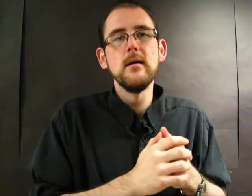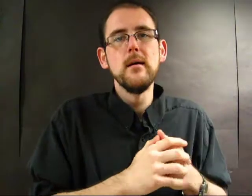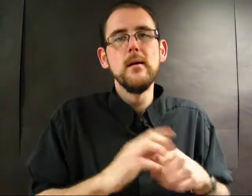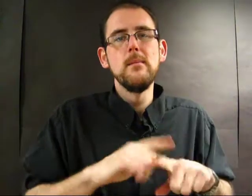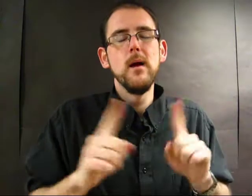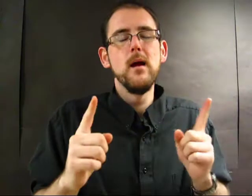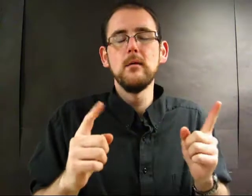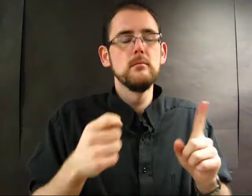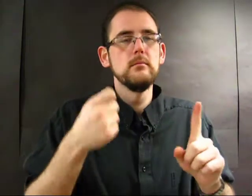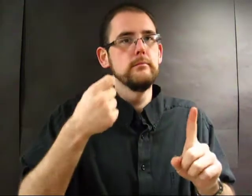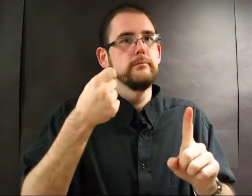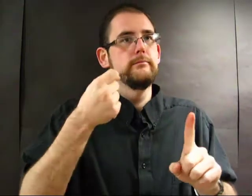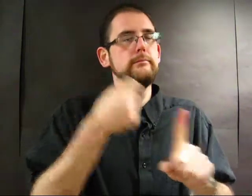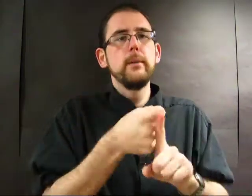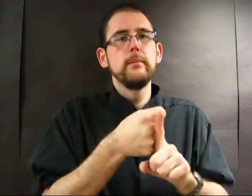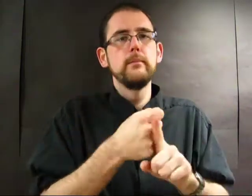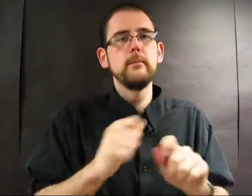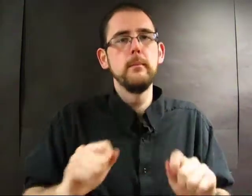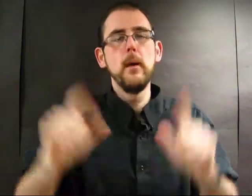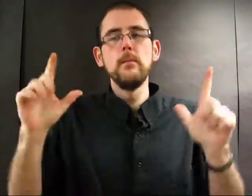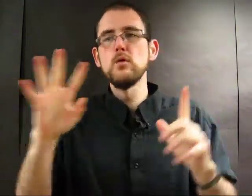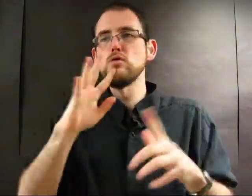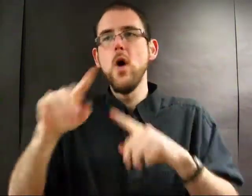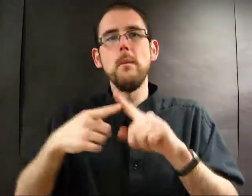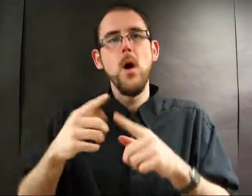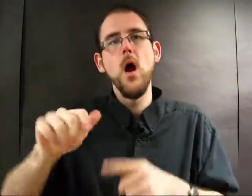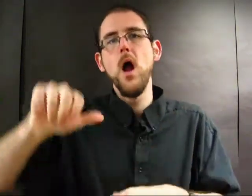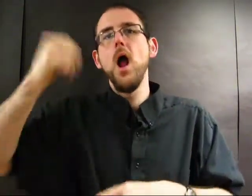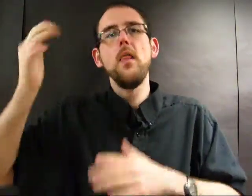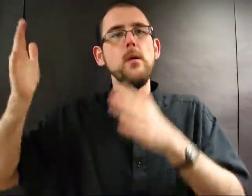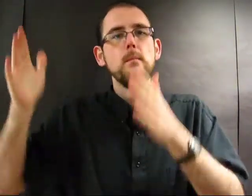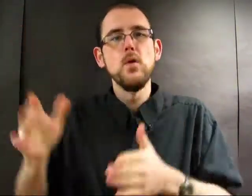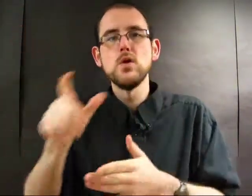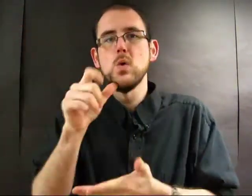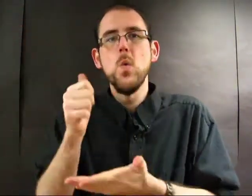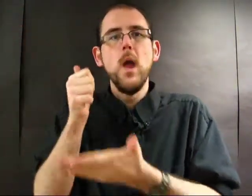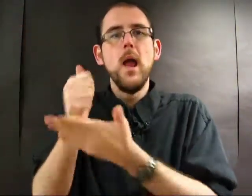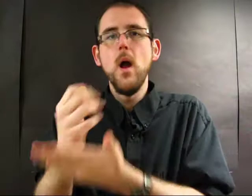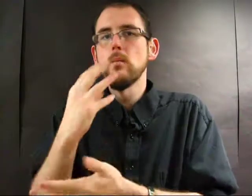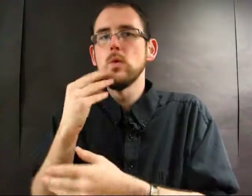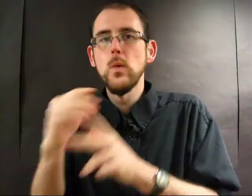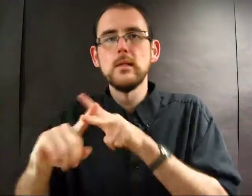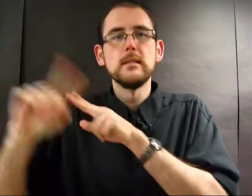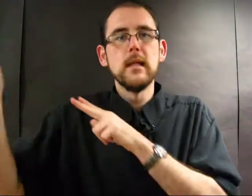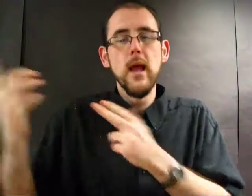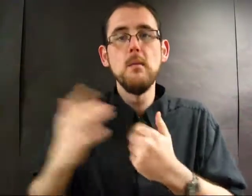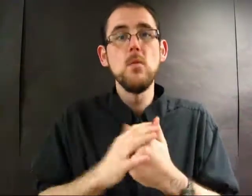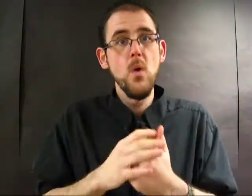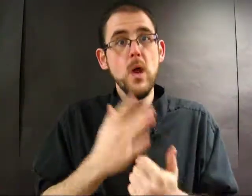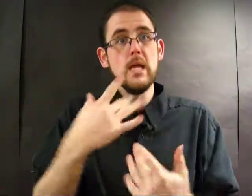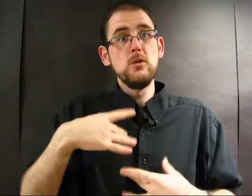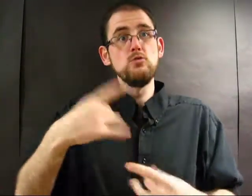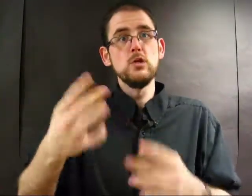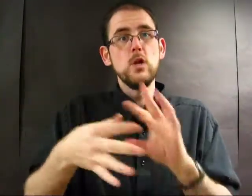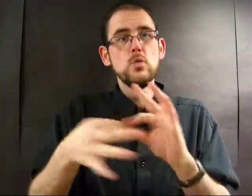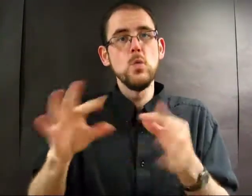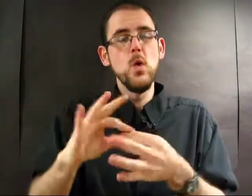But then it'd suddenly start talking about others in the Underground, which was interesting,